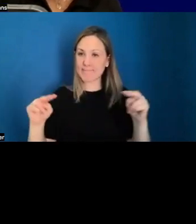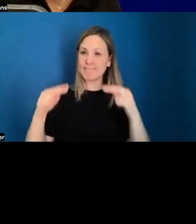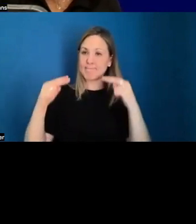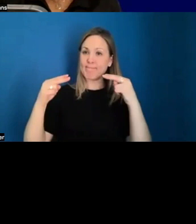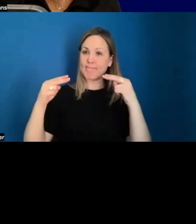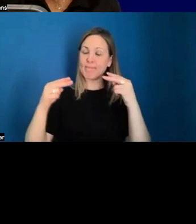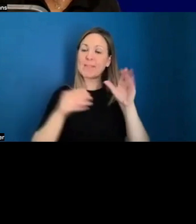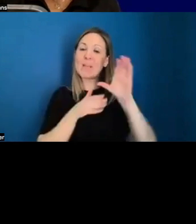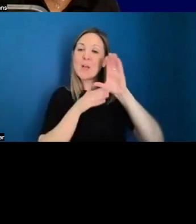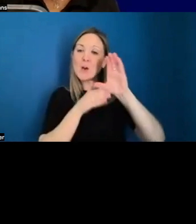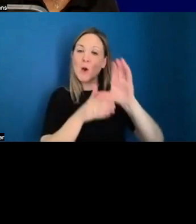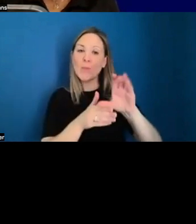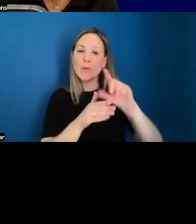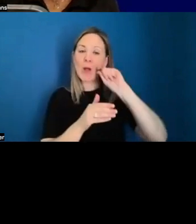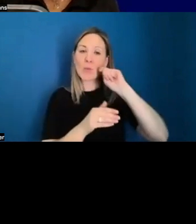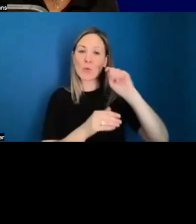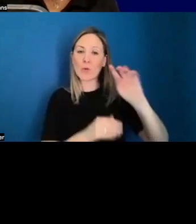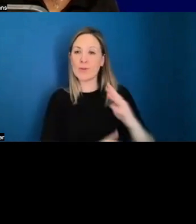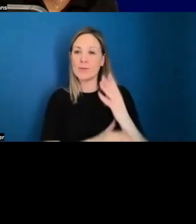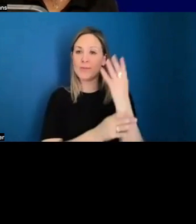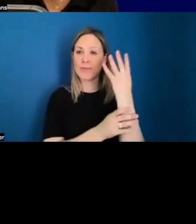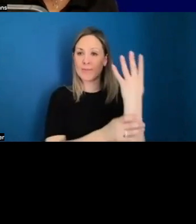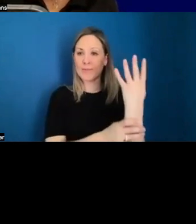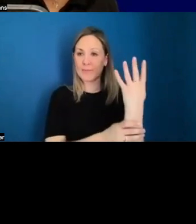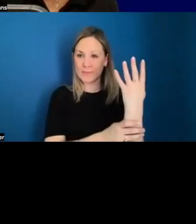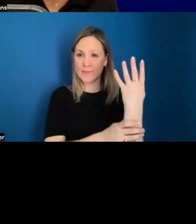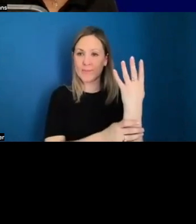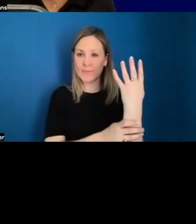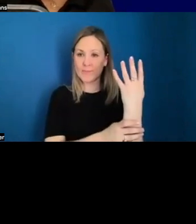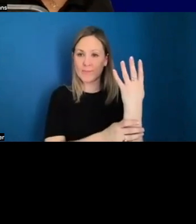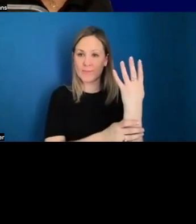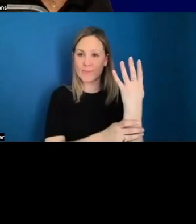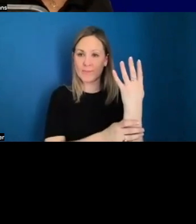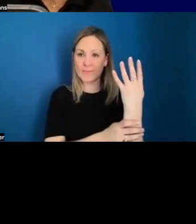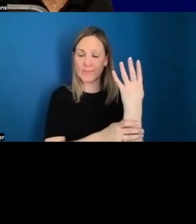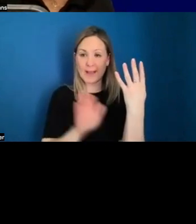then hold up their hand in a strategy position again and wait for the individual to copy.